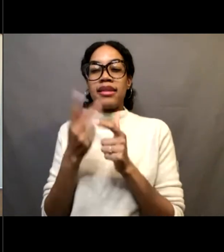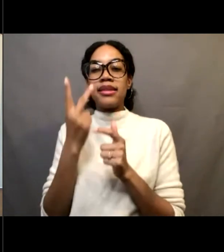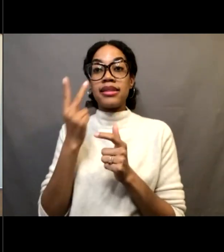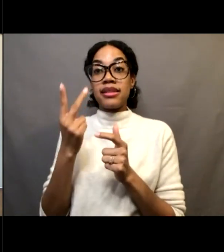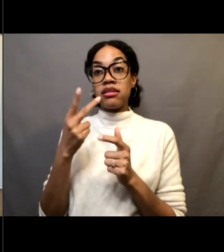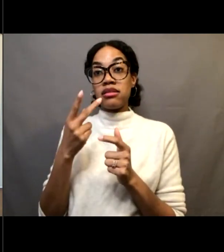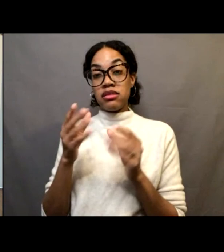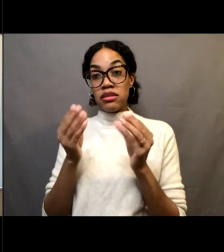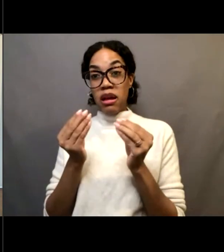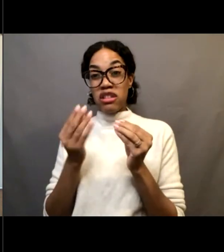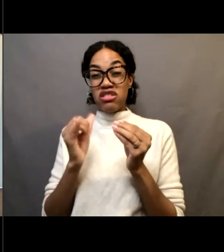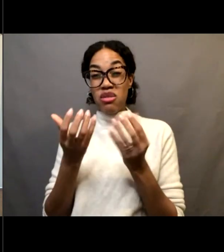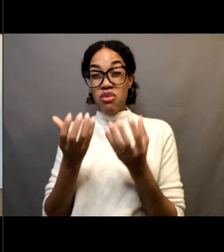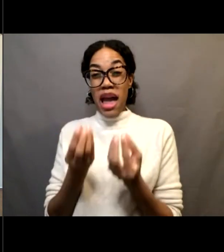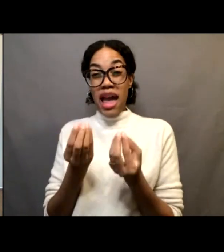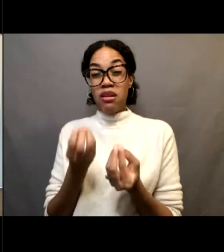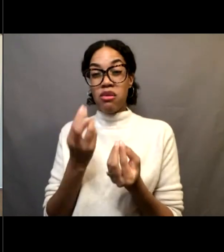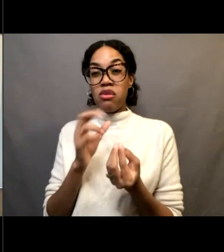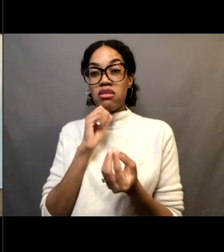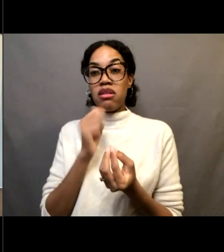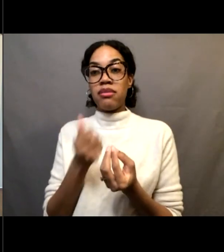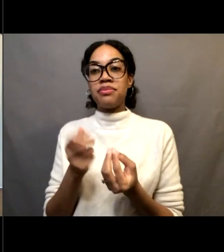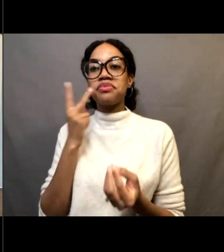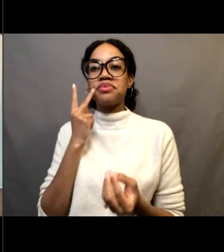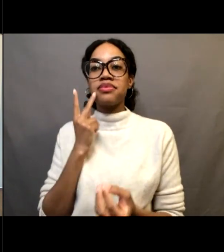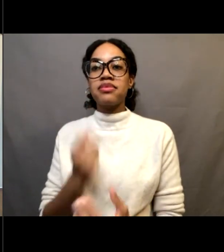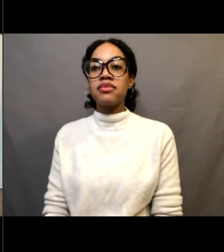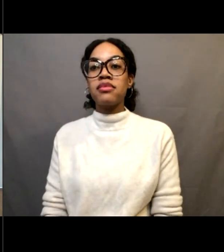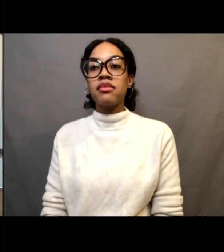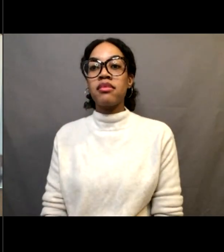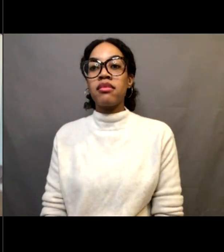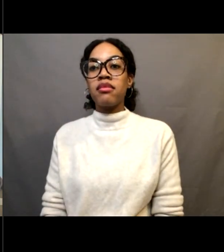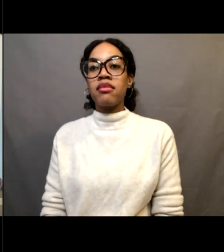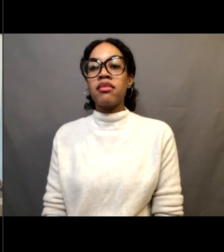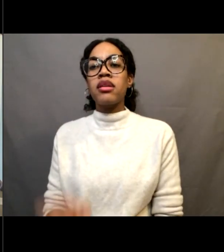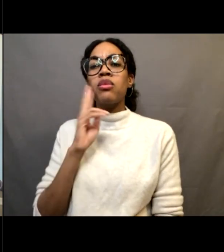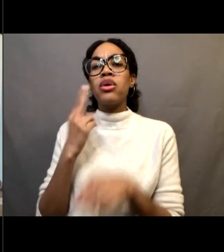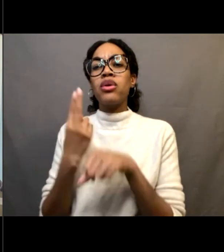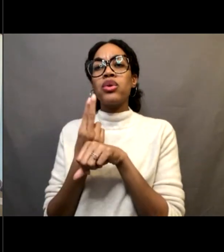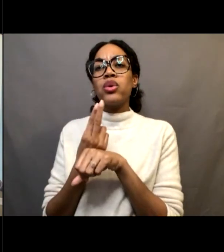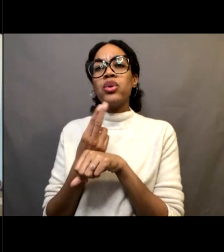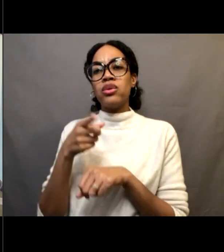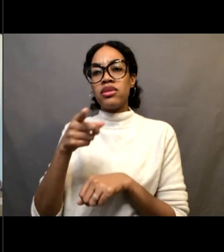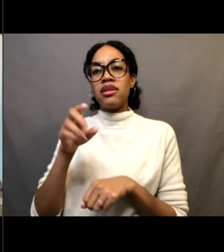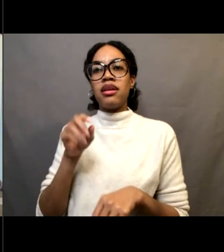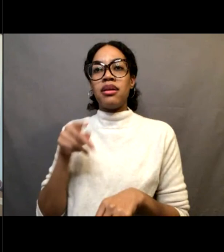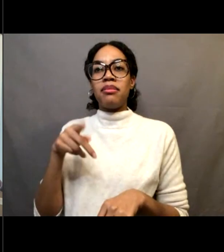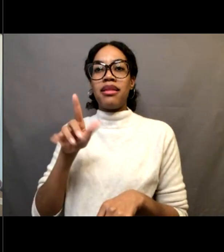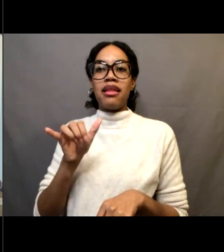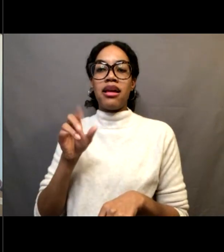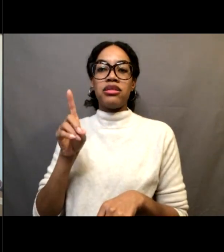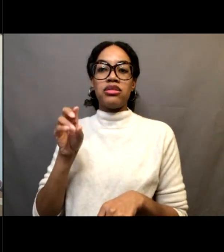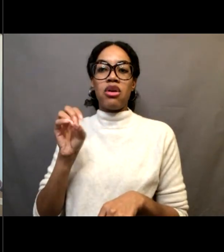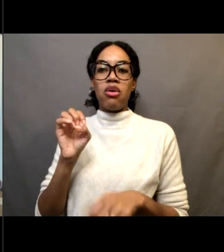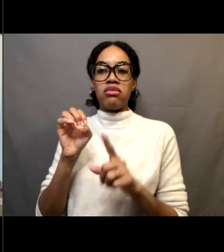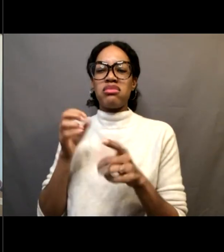So I'm just going to use the Play-Doh to elevate the house because I have it handy right here but of course you can use other things.